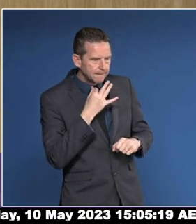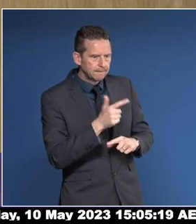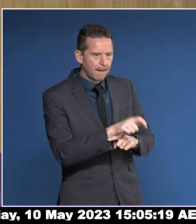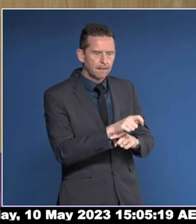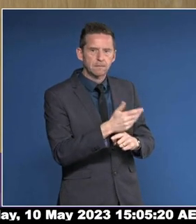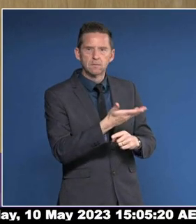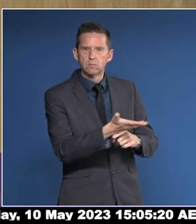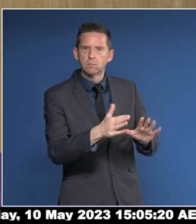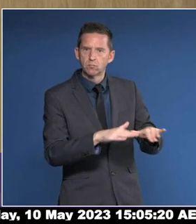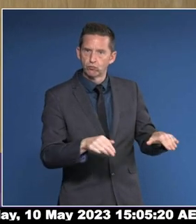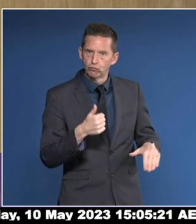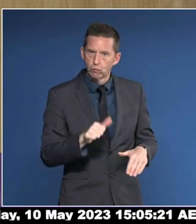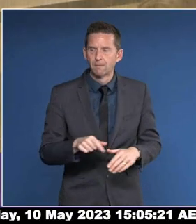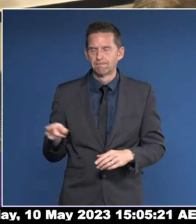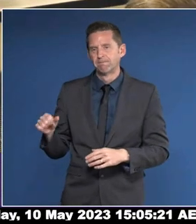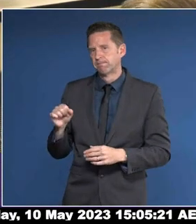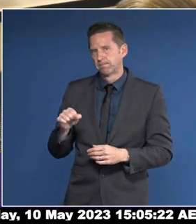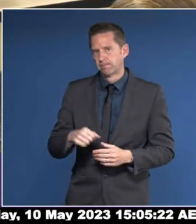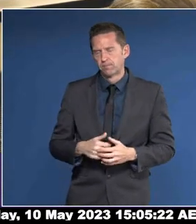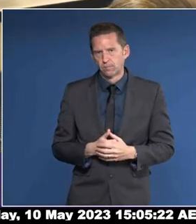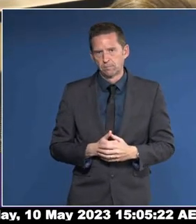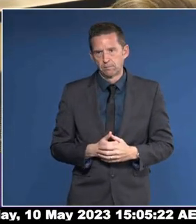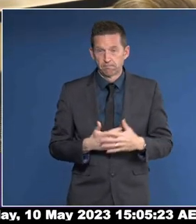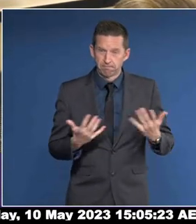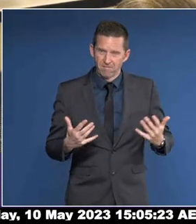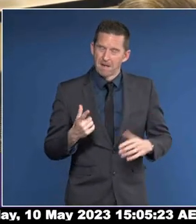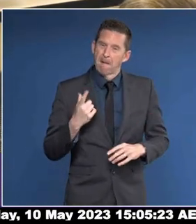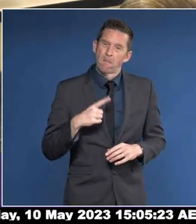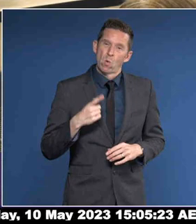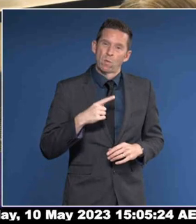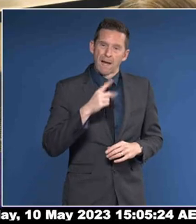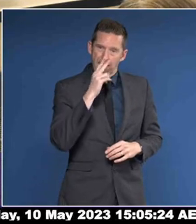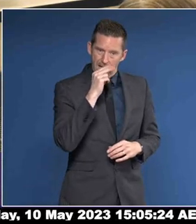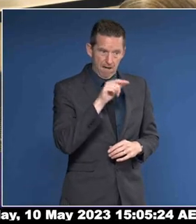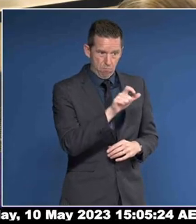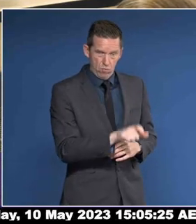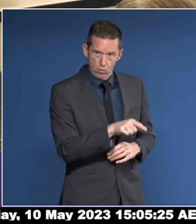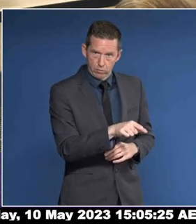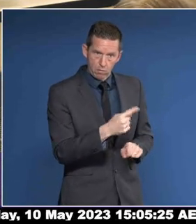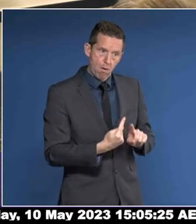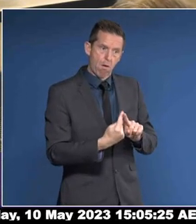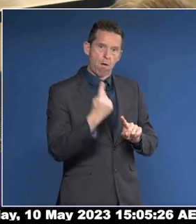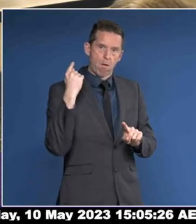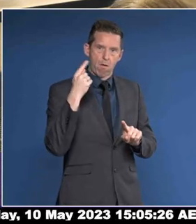The fact that a young person with a history of seizures, tonic-clonic seizures,